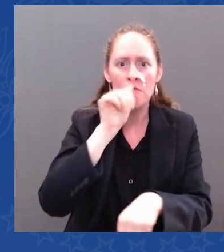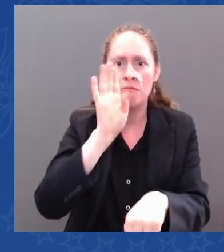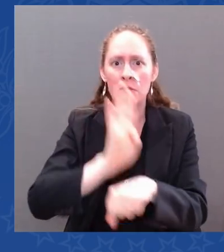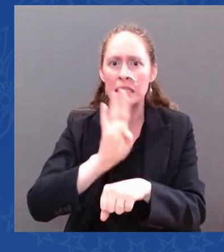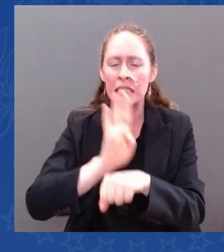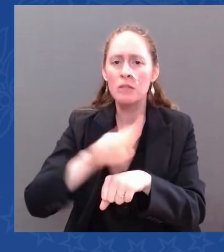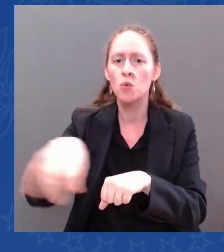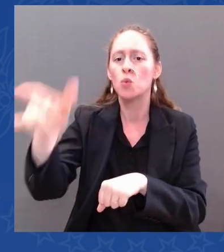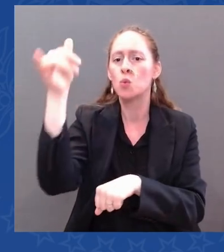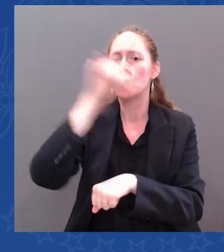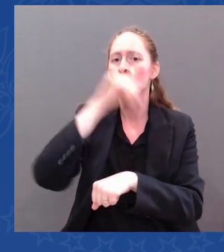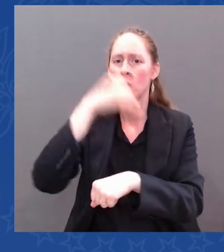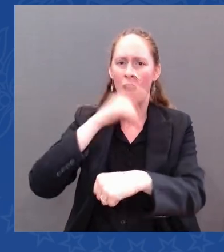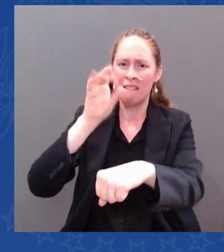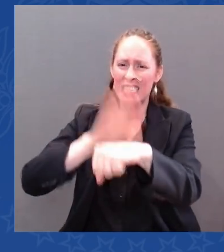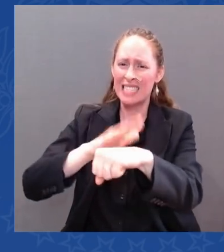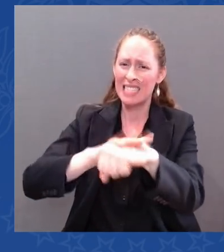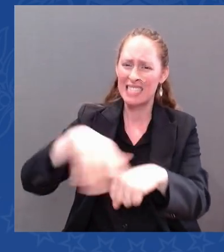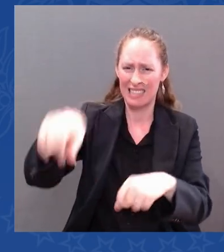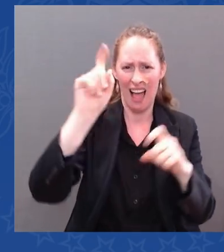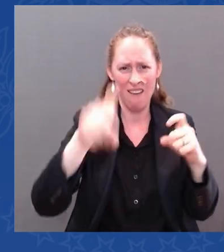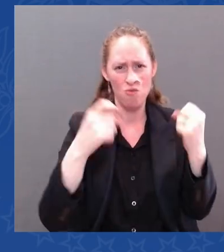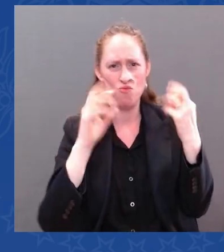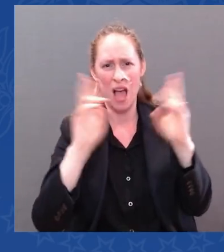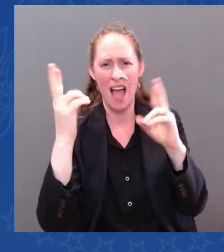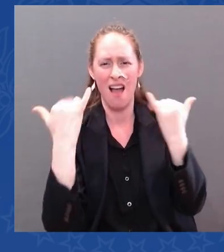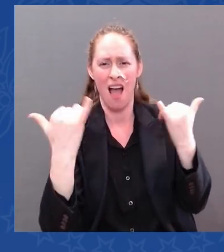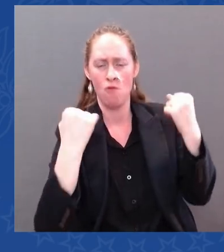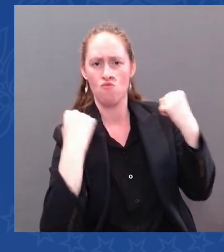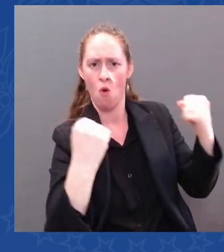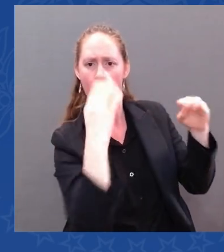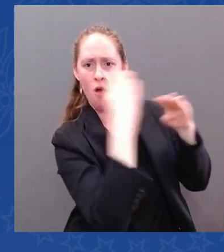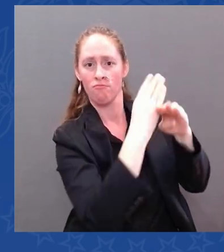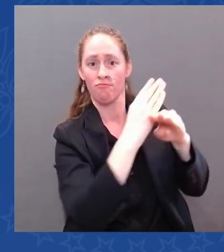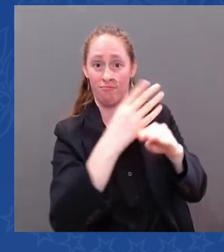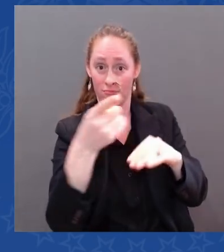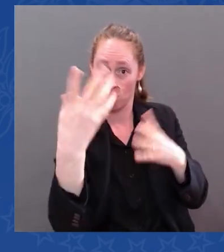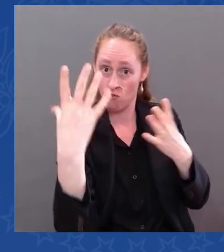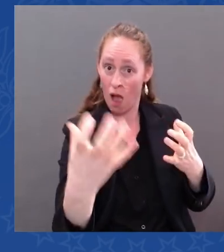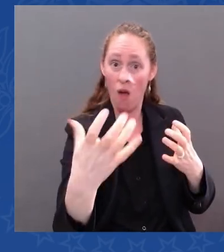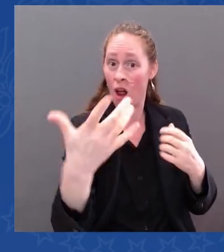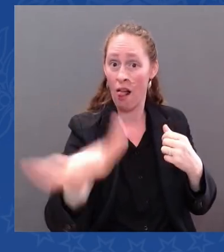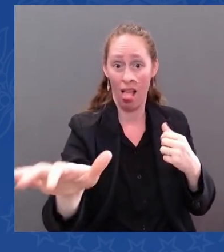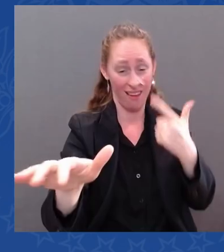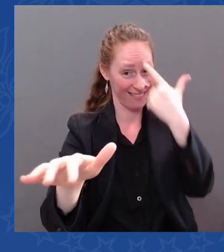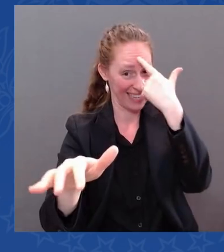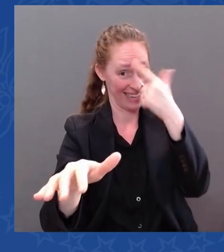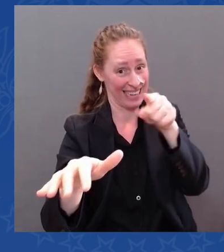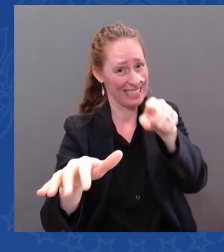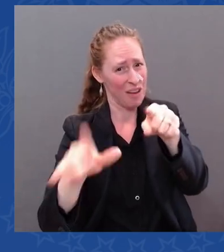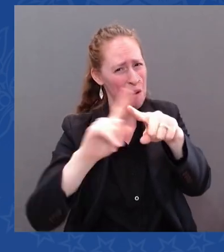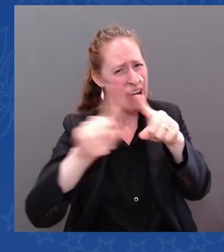or will not take in order to protect your sources. But let me be absolutely clear about something: